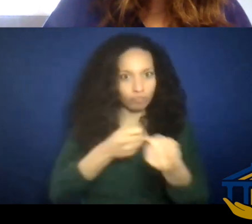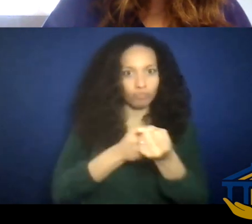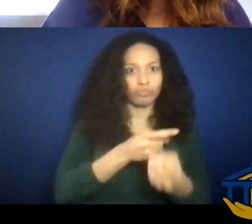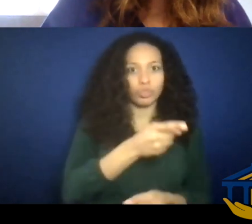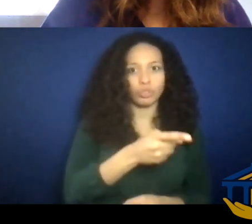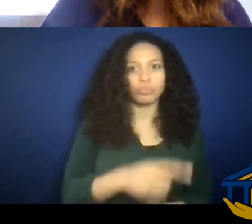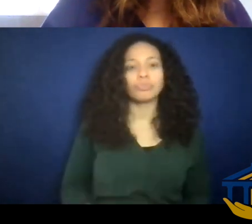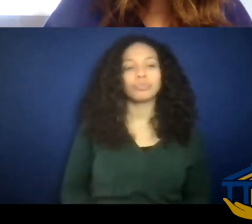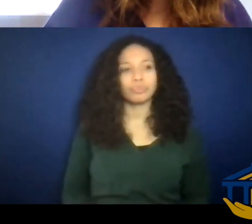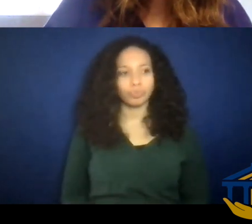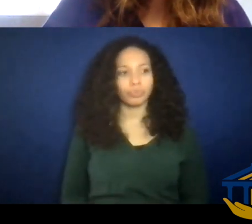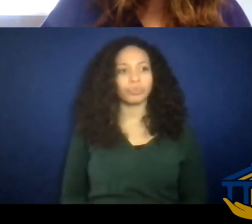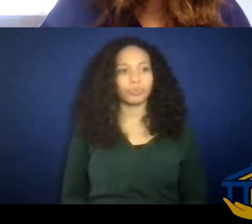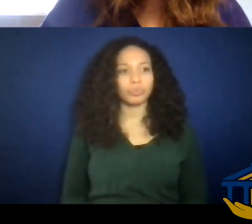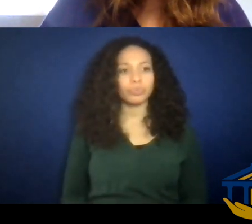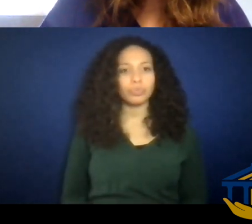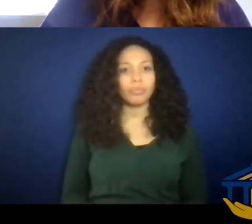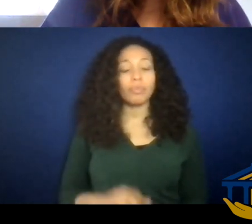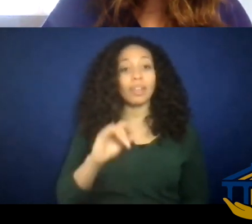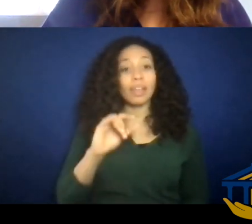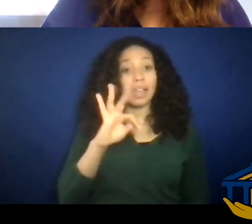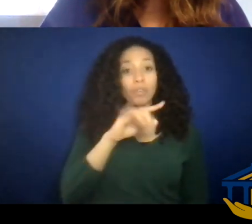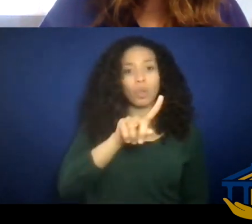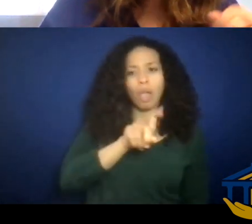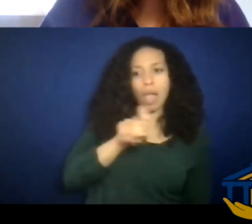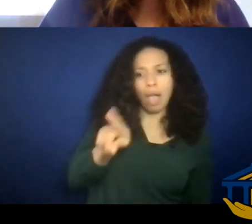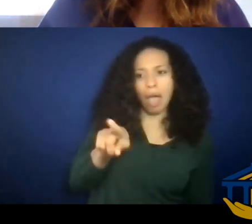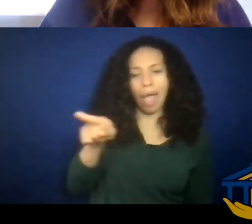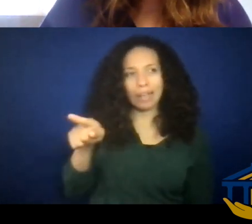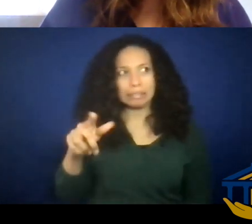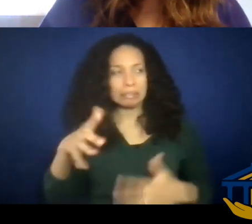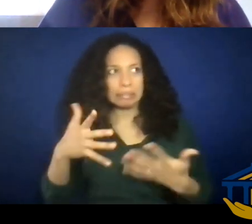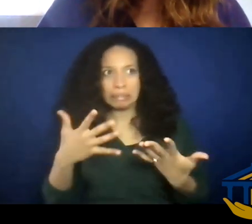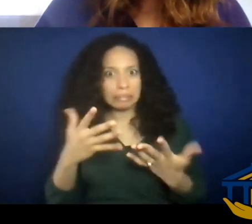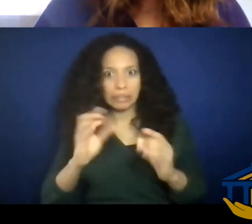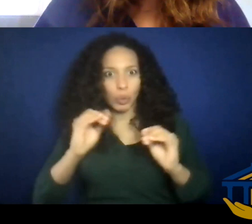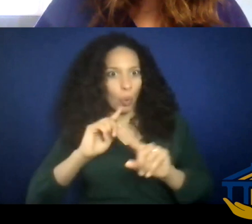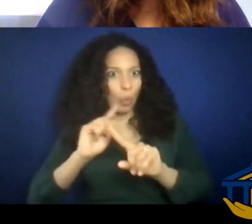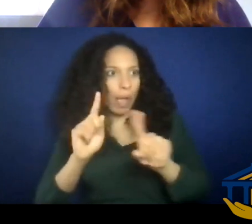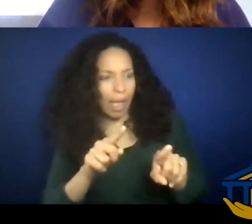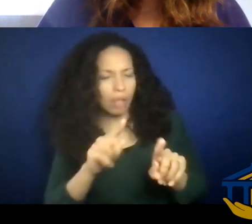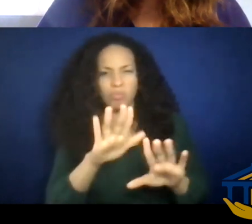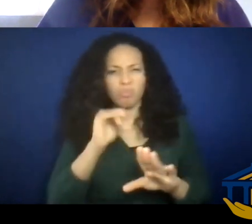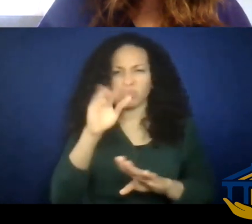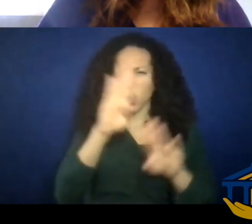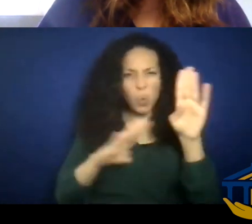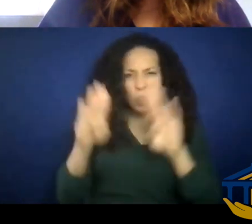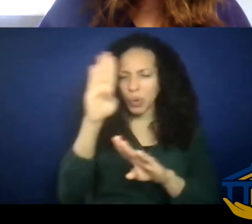if you don't get a definitive answer to a question or concern at the table. Sometimes the dynamics of